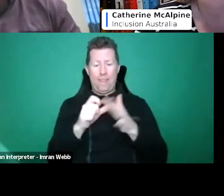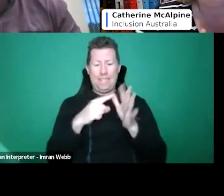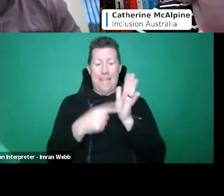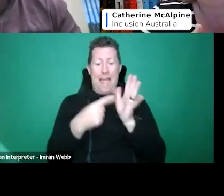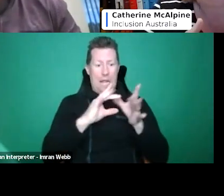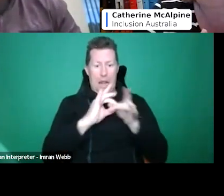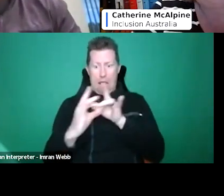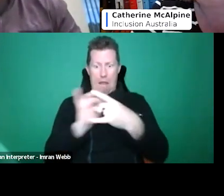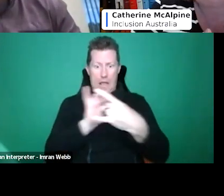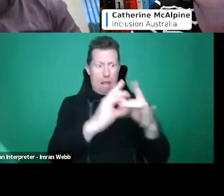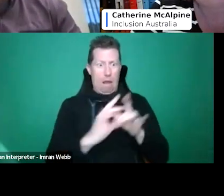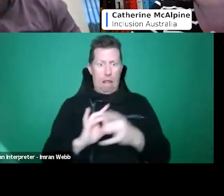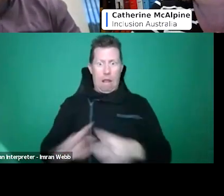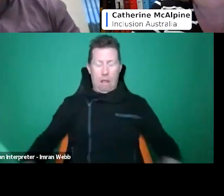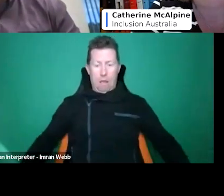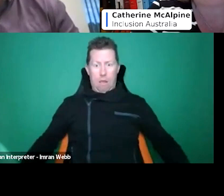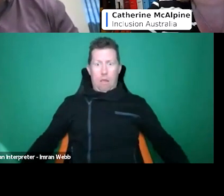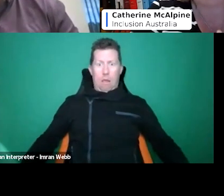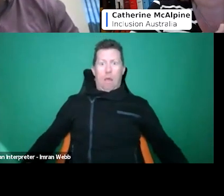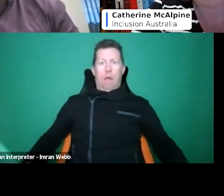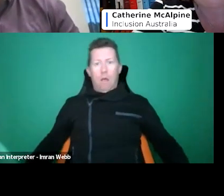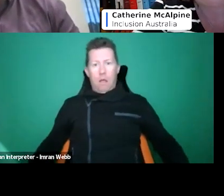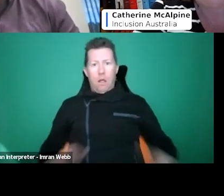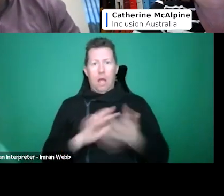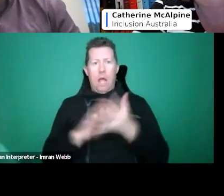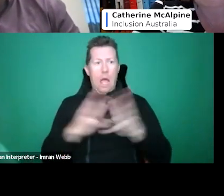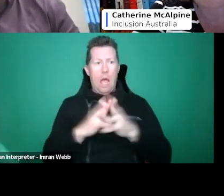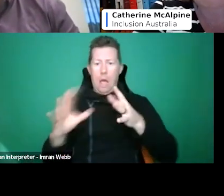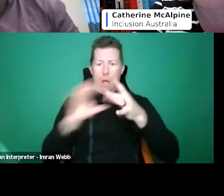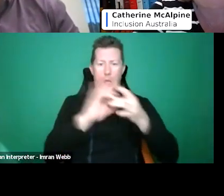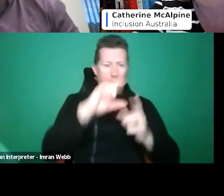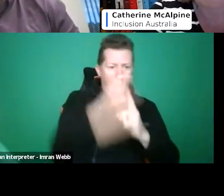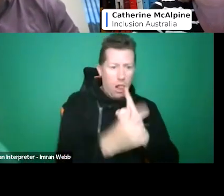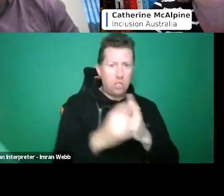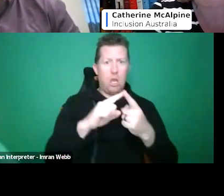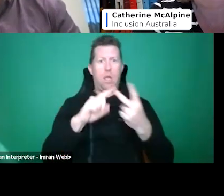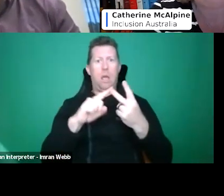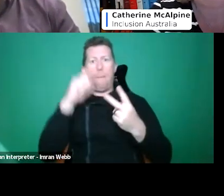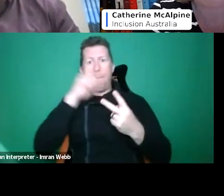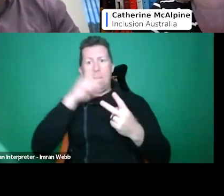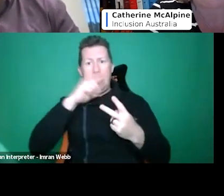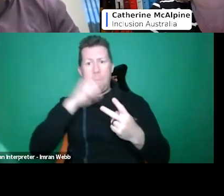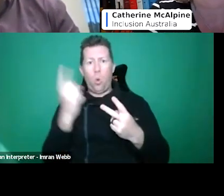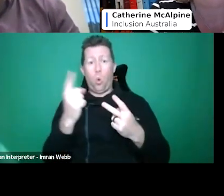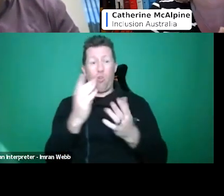and then looking to connect that with culture, looking that to connect with the people who are so invisible at the moment,